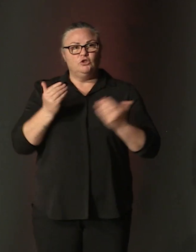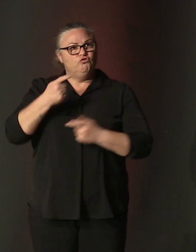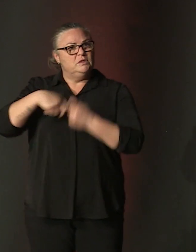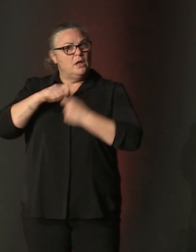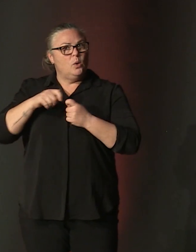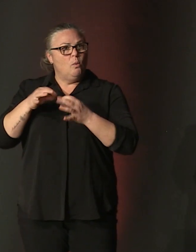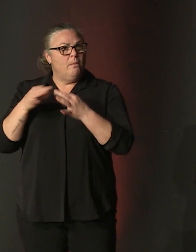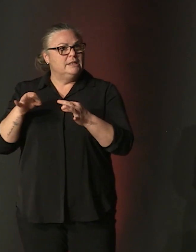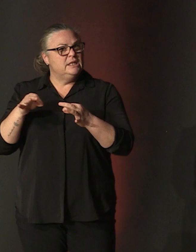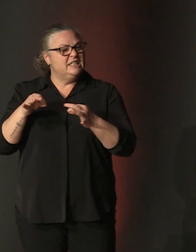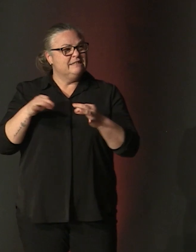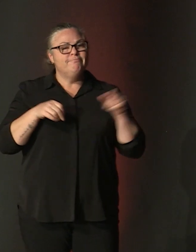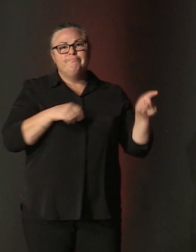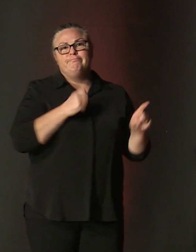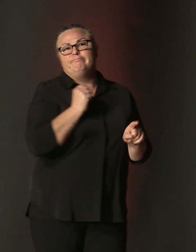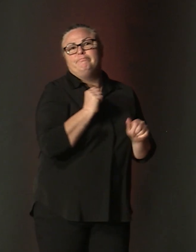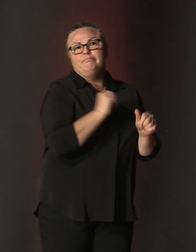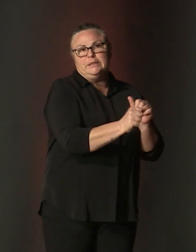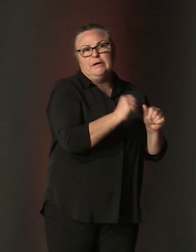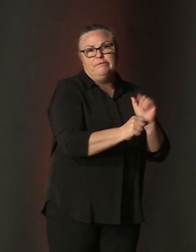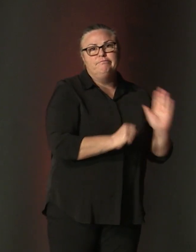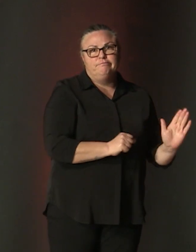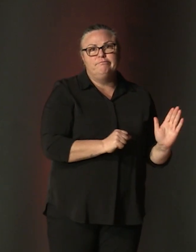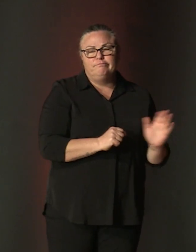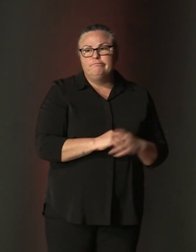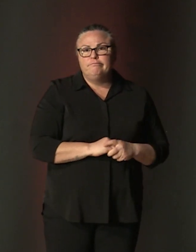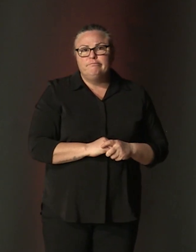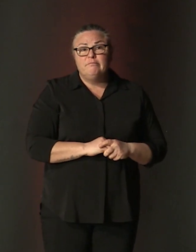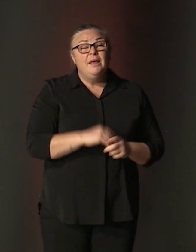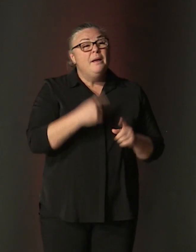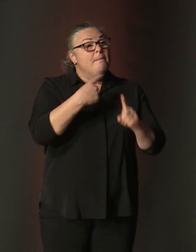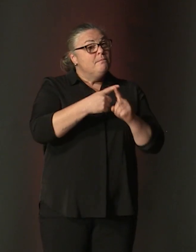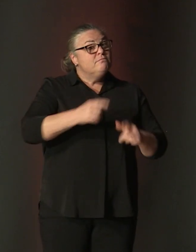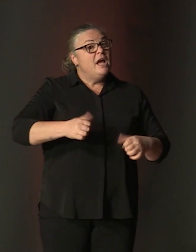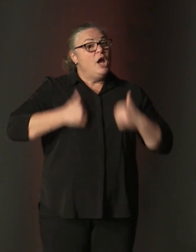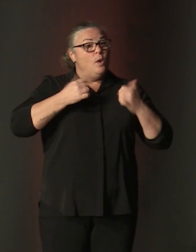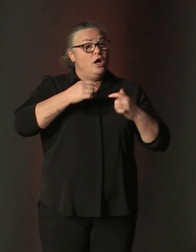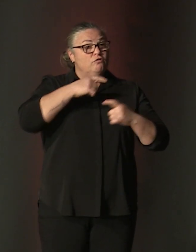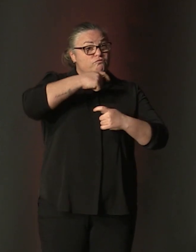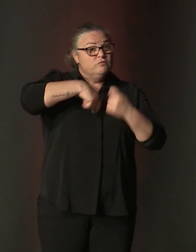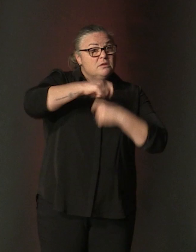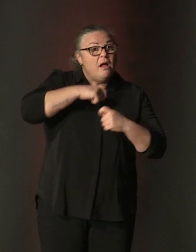Large scale commercial recycling in Australia and most other countries around the world